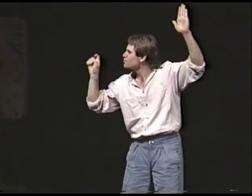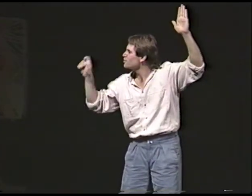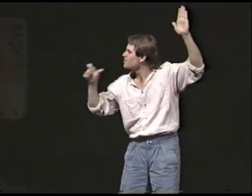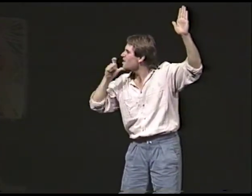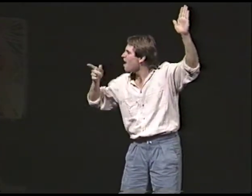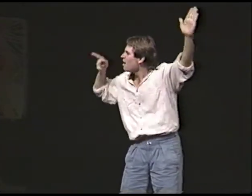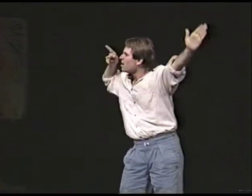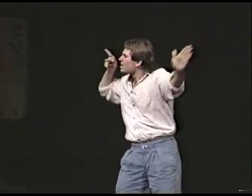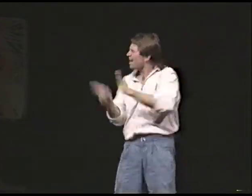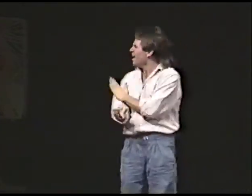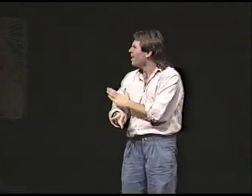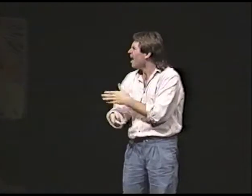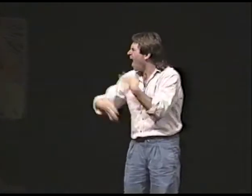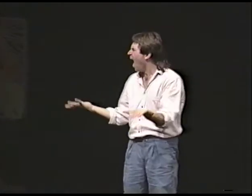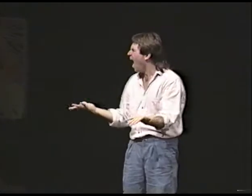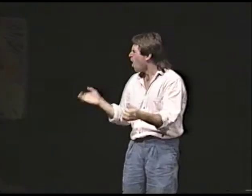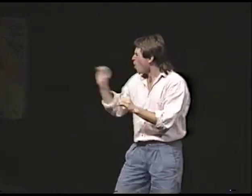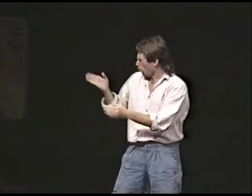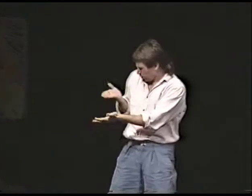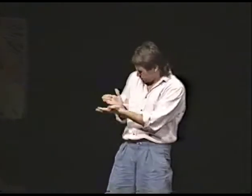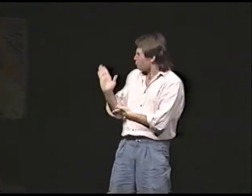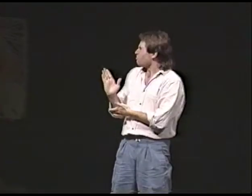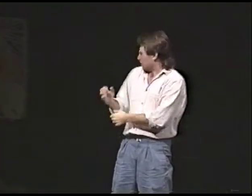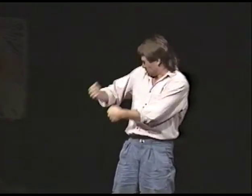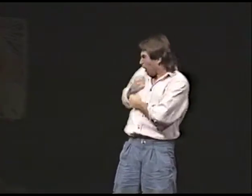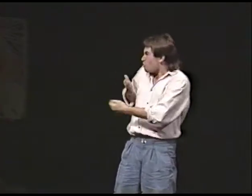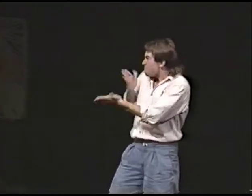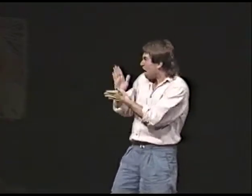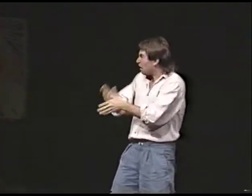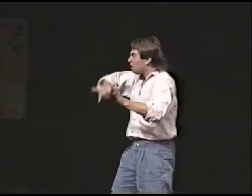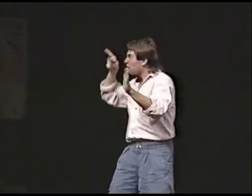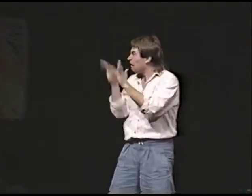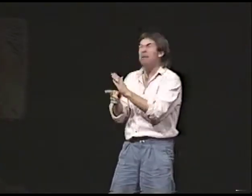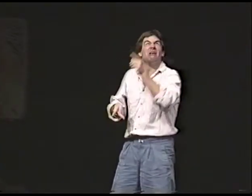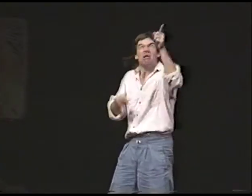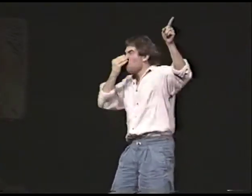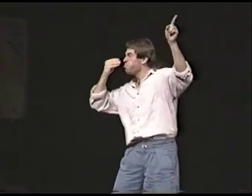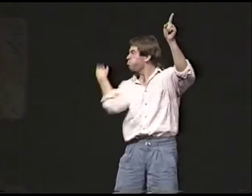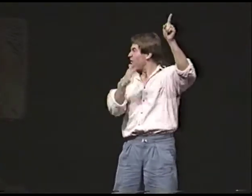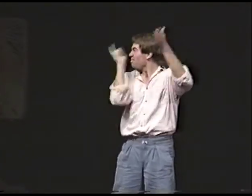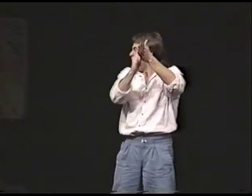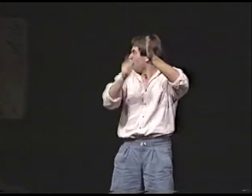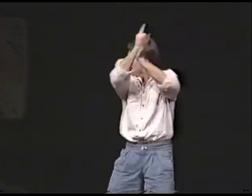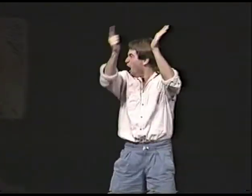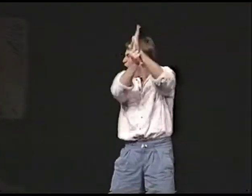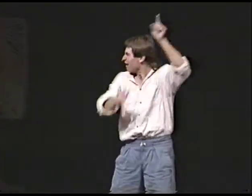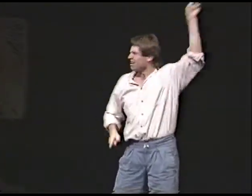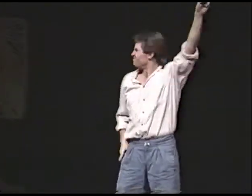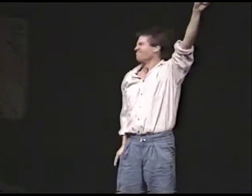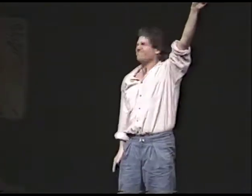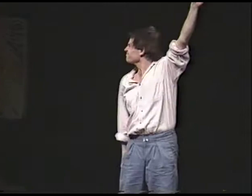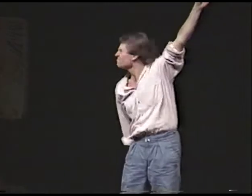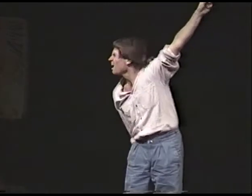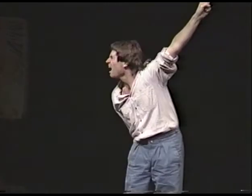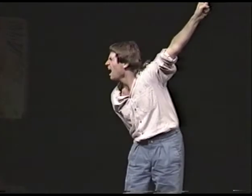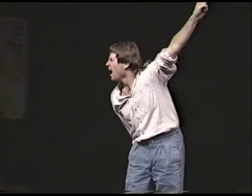Thou shalt not kill. No soldier is obligated to ignore God's laws.